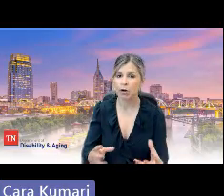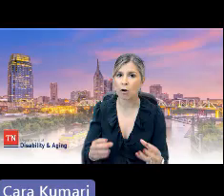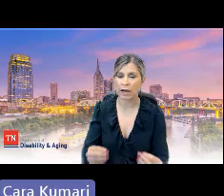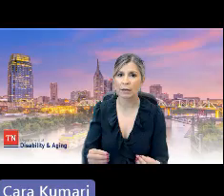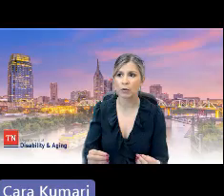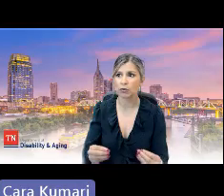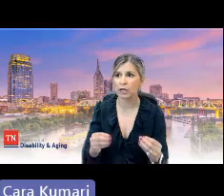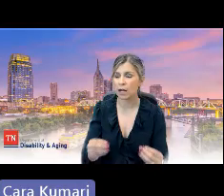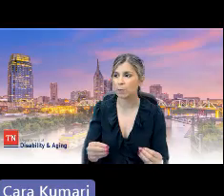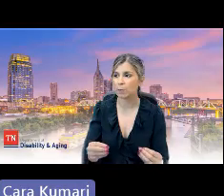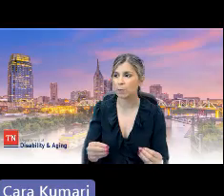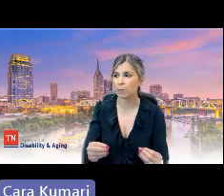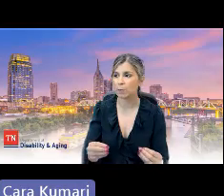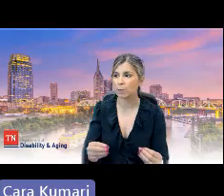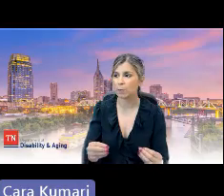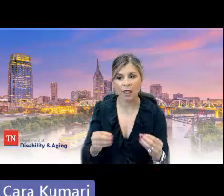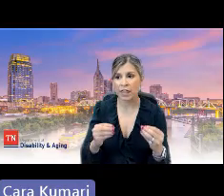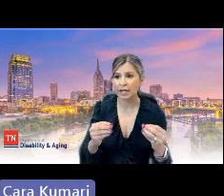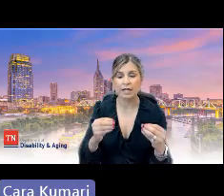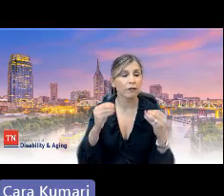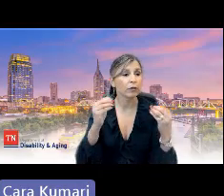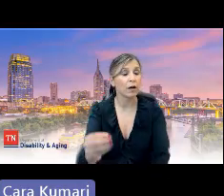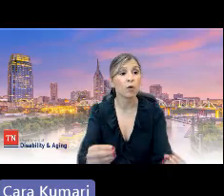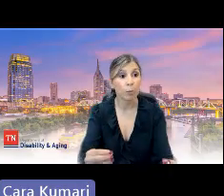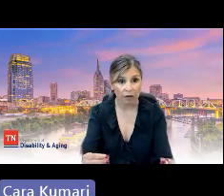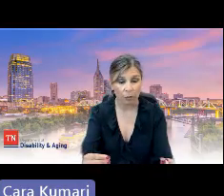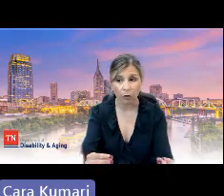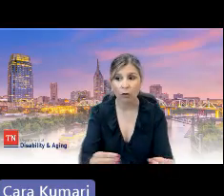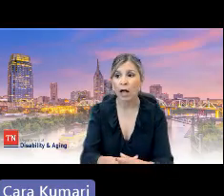people are able to accomplish things they never thought were possible.